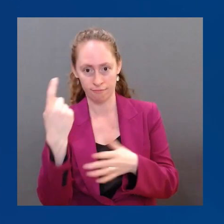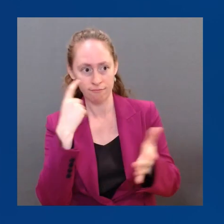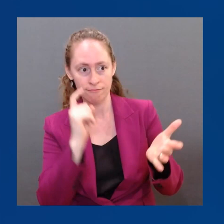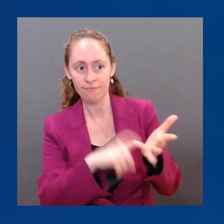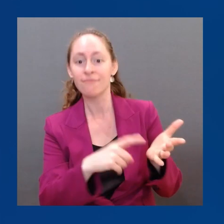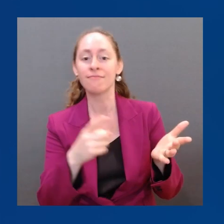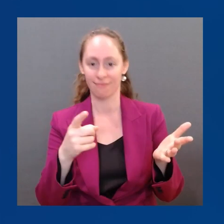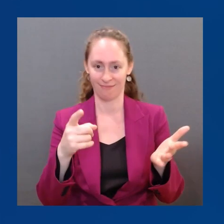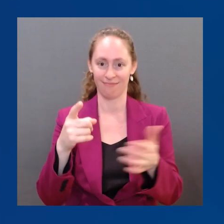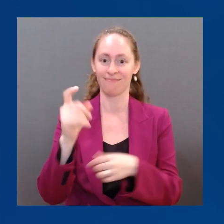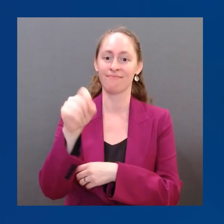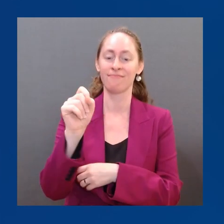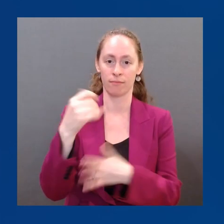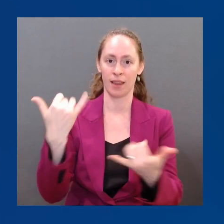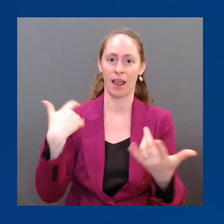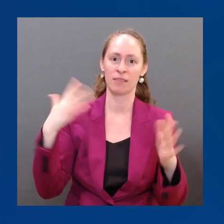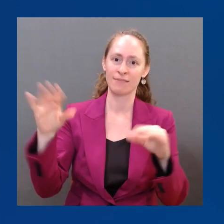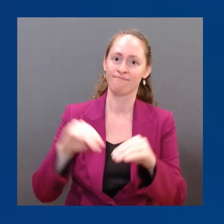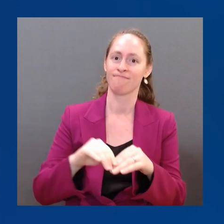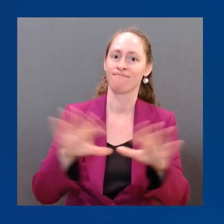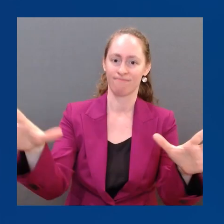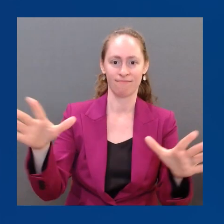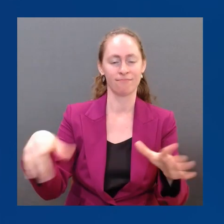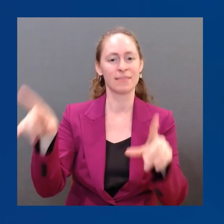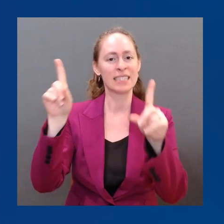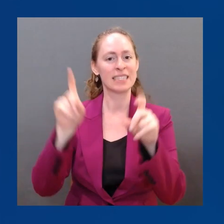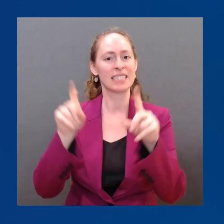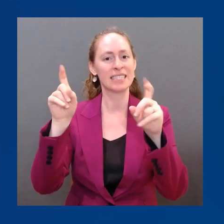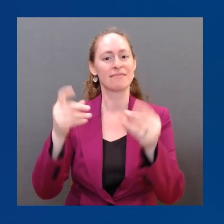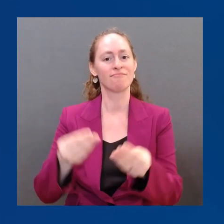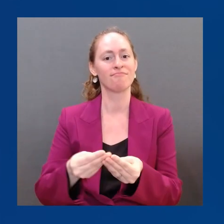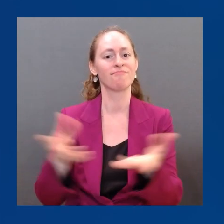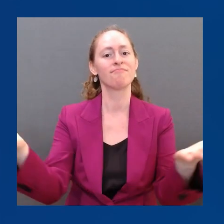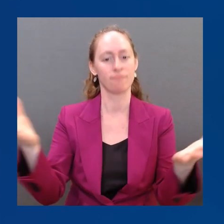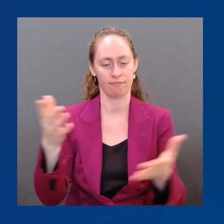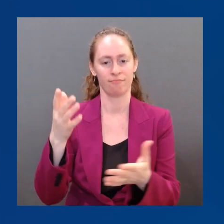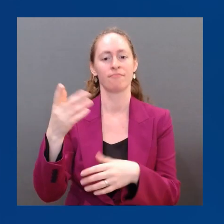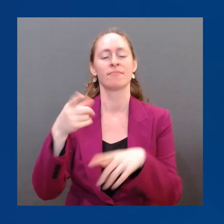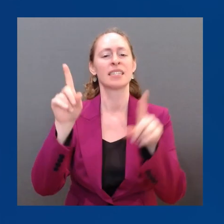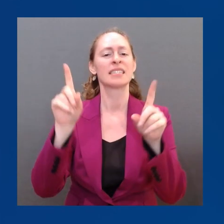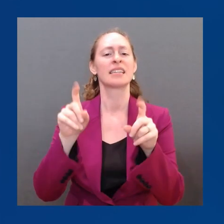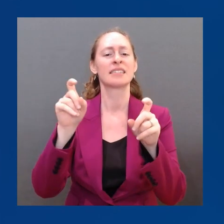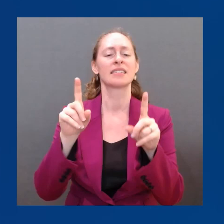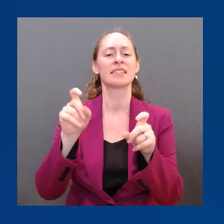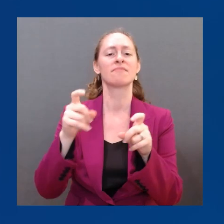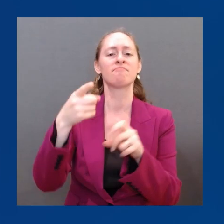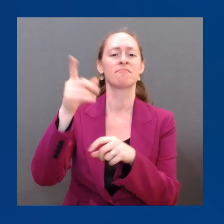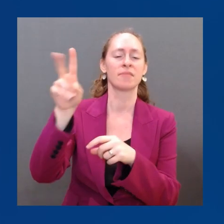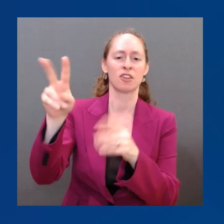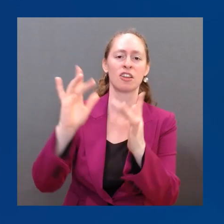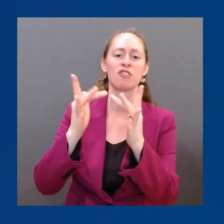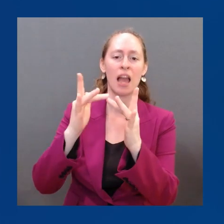that you can get from COVIDTests.gov. What's that about? Why are we doing that? We're doing that because the administration has put